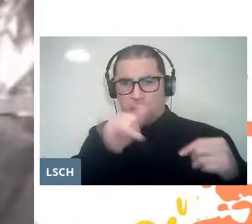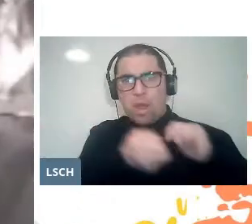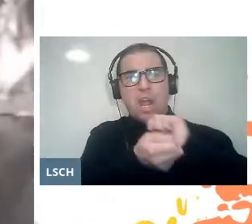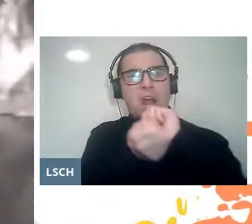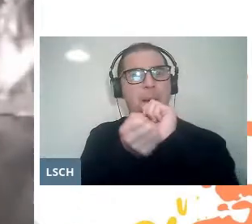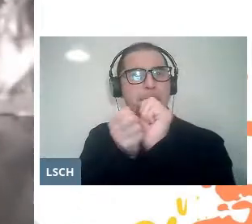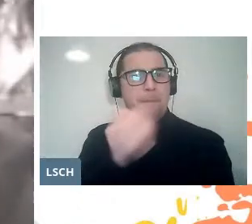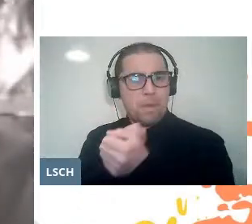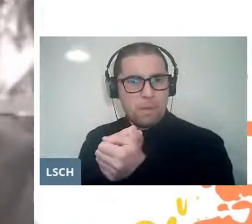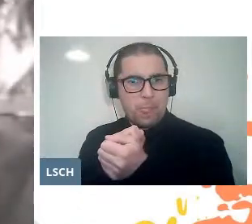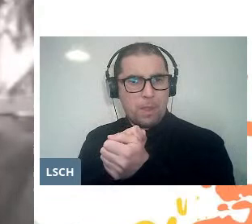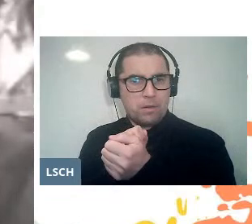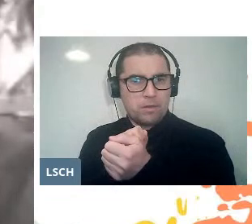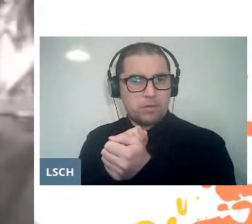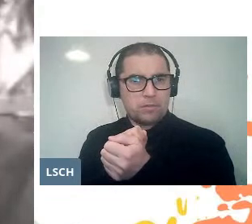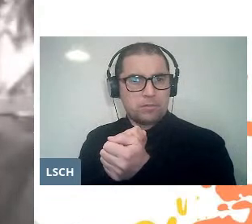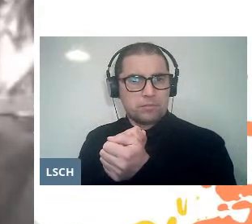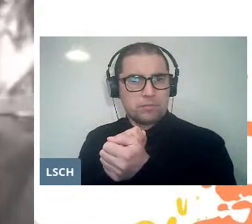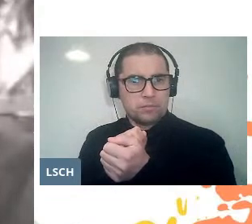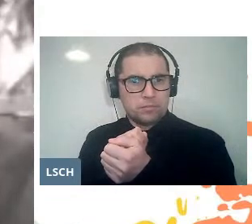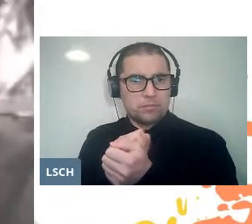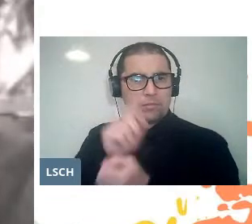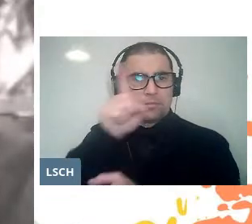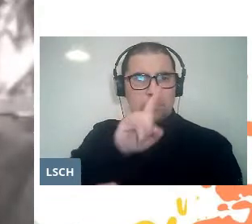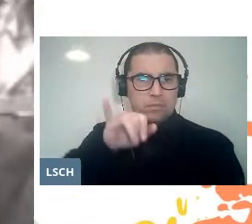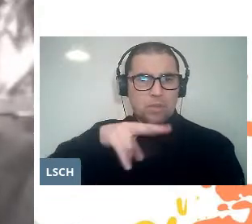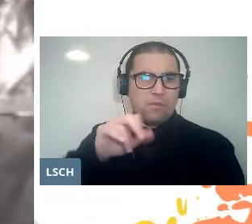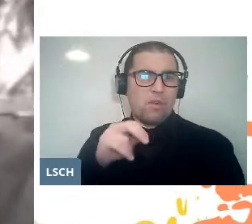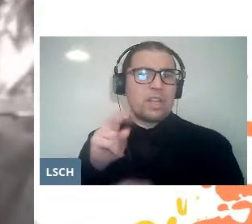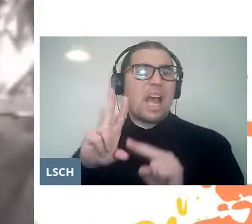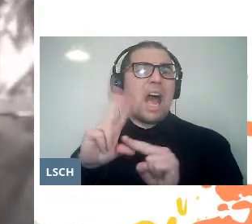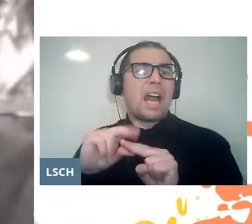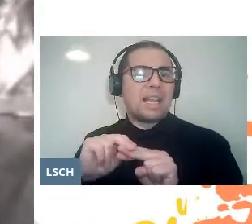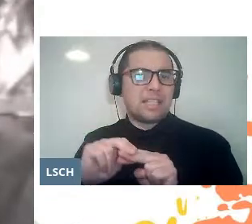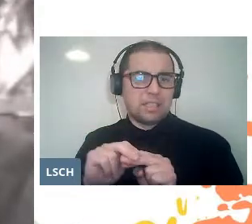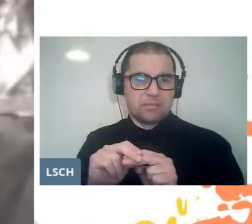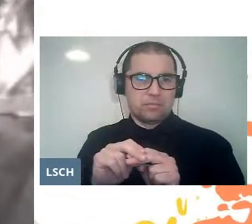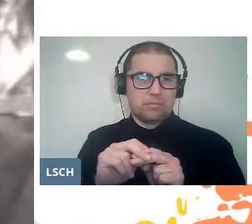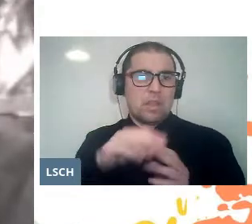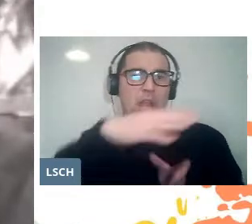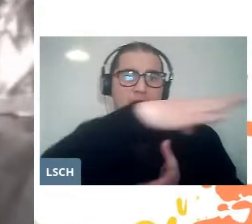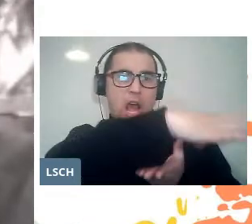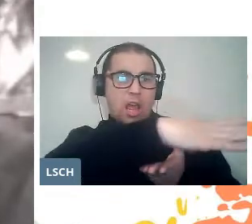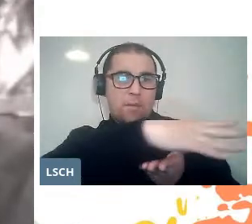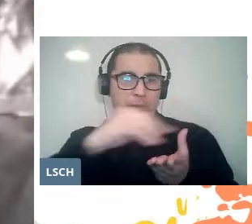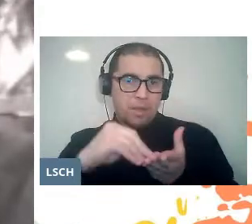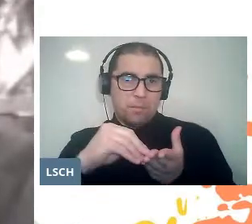what is known as the classical symphony, adopting the use of four movements